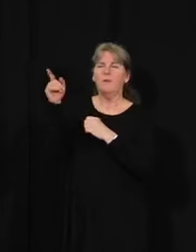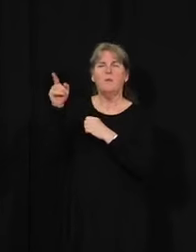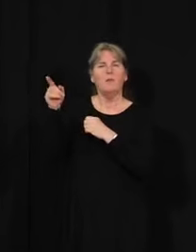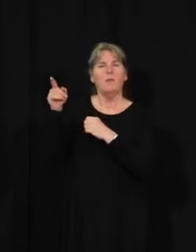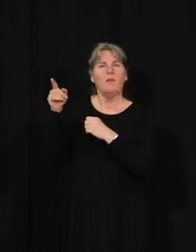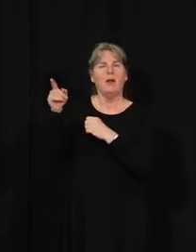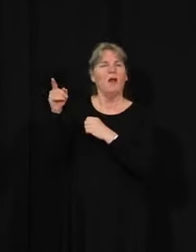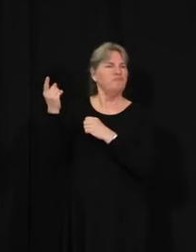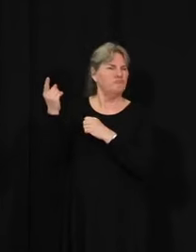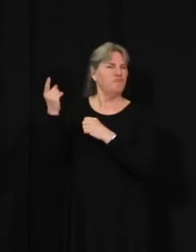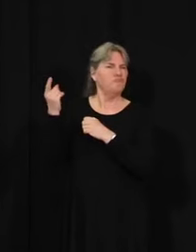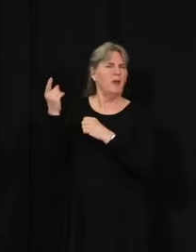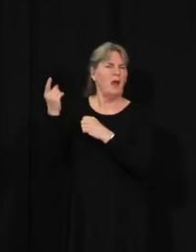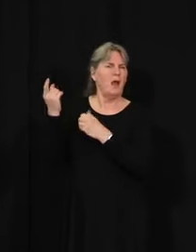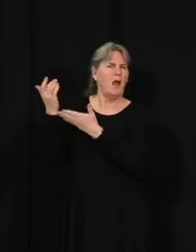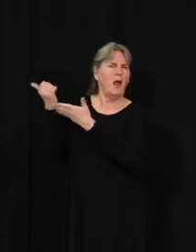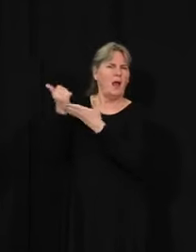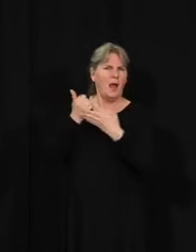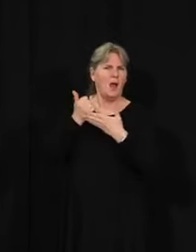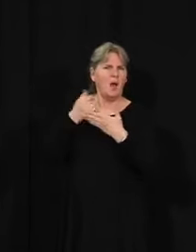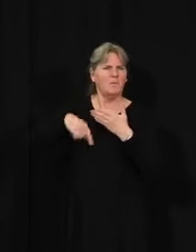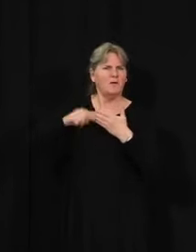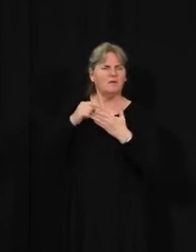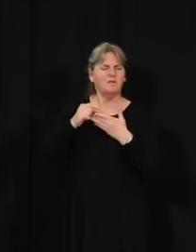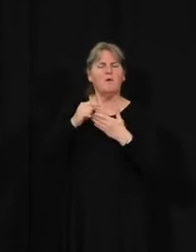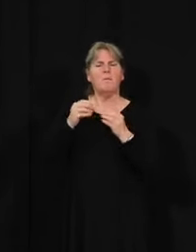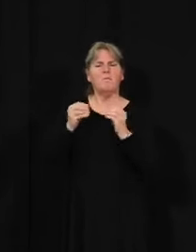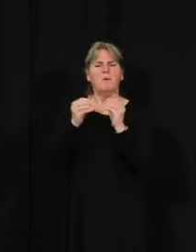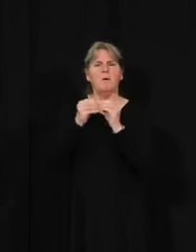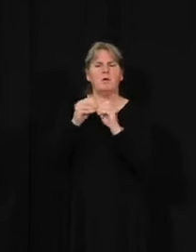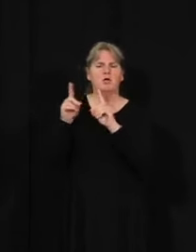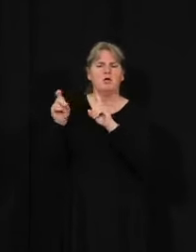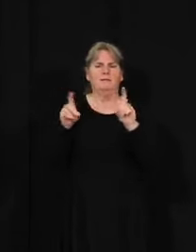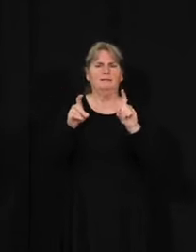convenient tool for adding to our testing capacity, especially